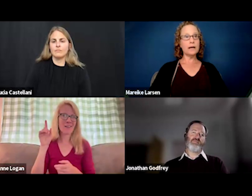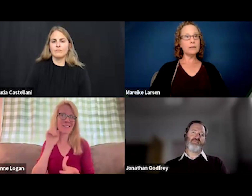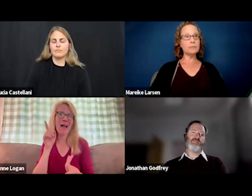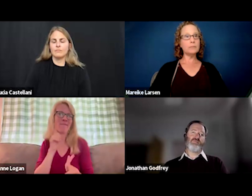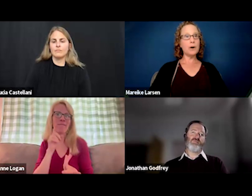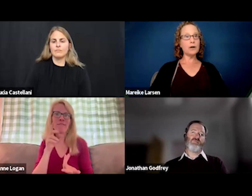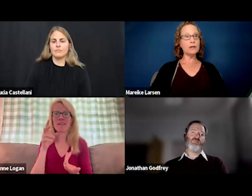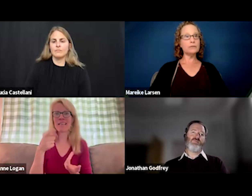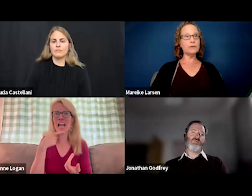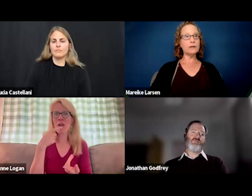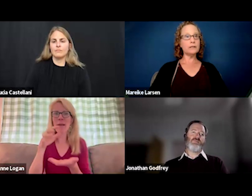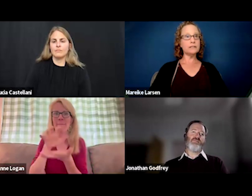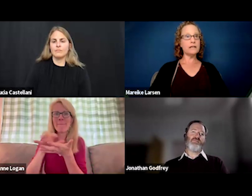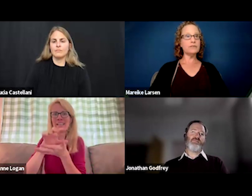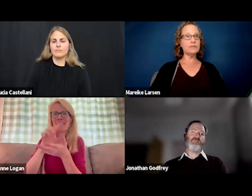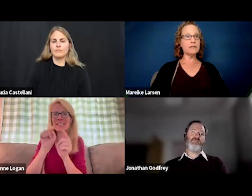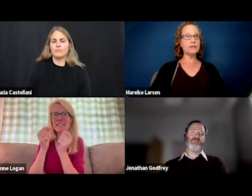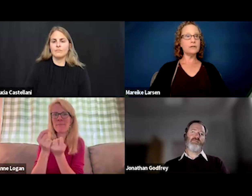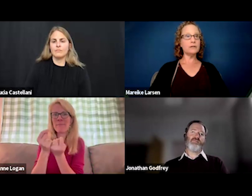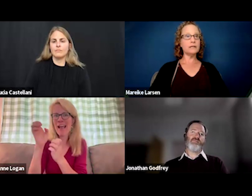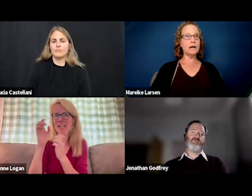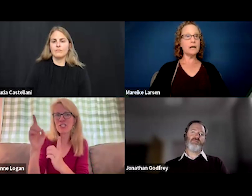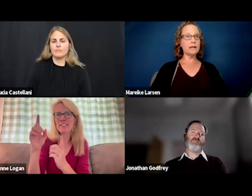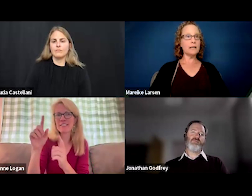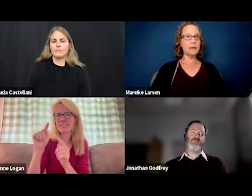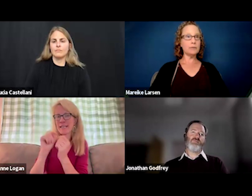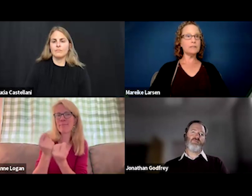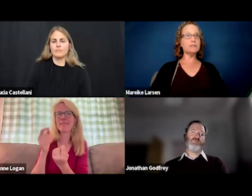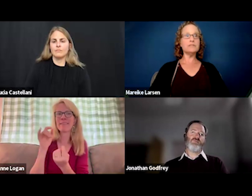I am part of a deaf-hearing collaborative